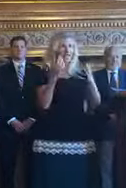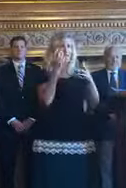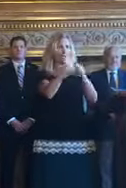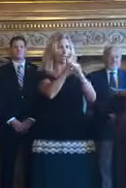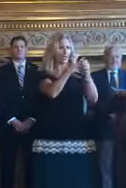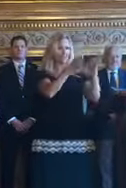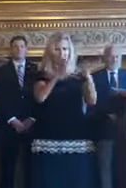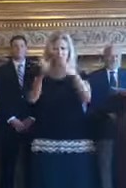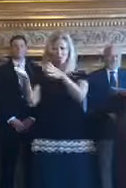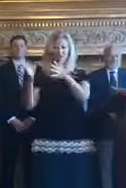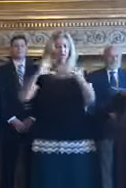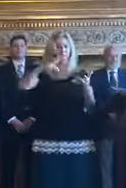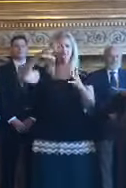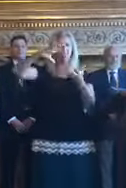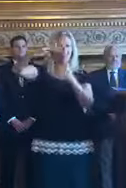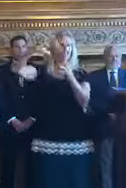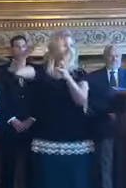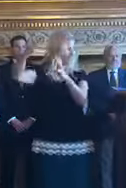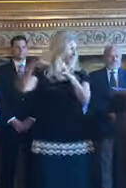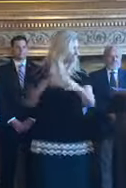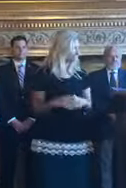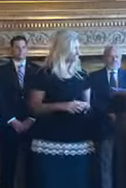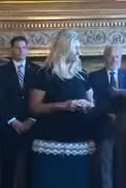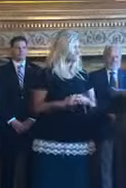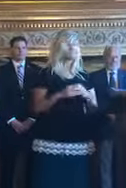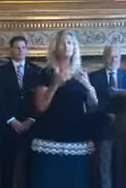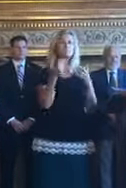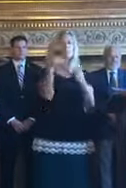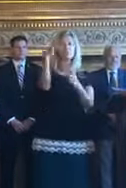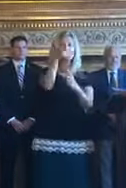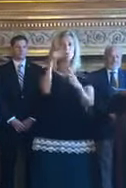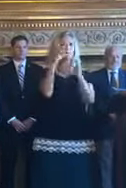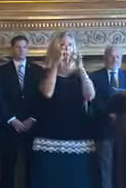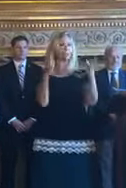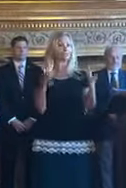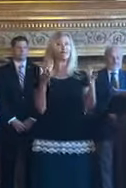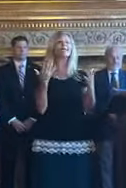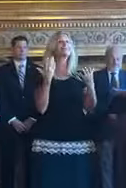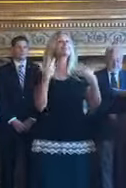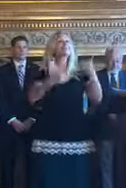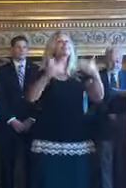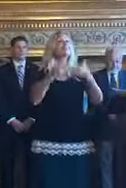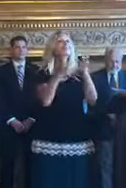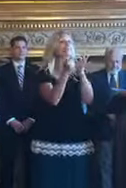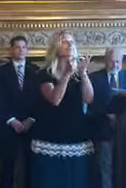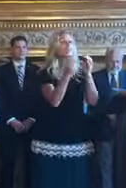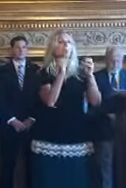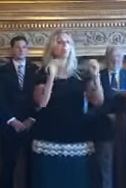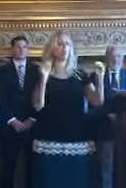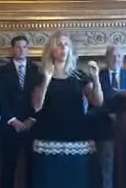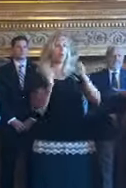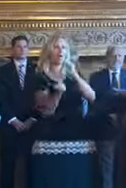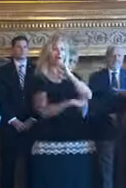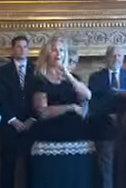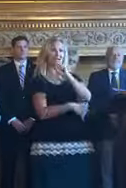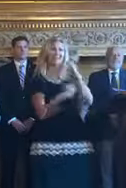Using unqualified interpreters, where situations go rye because of unqualified interpreters.